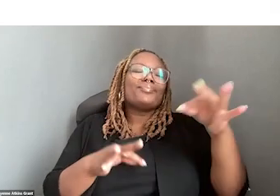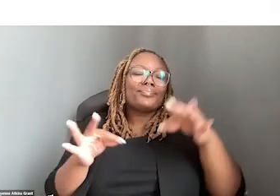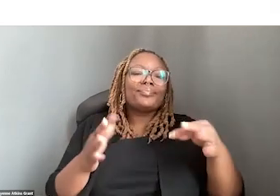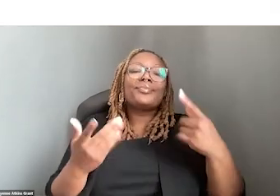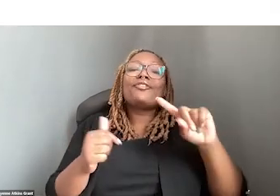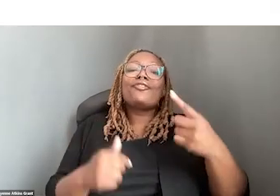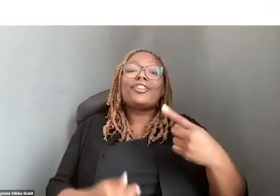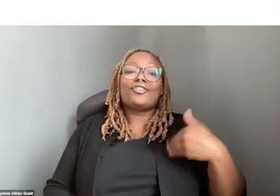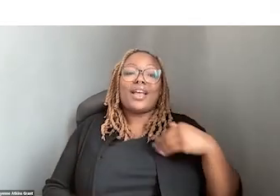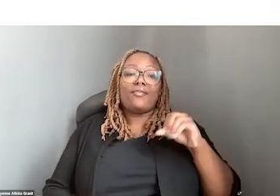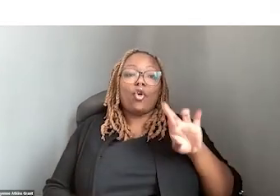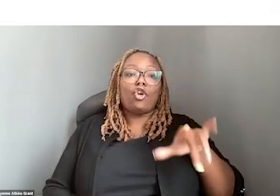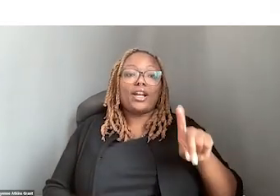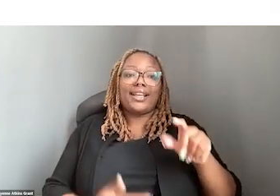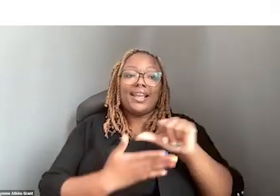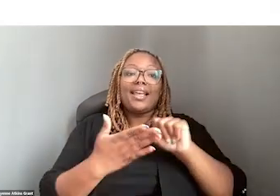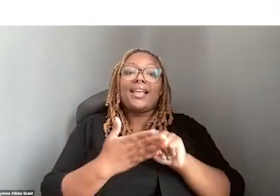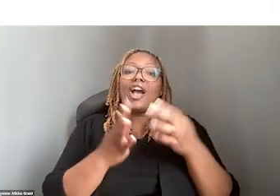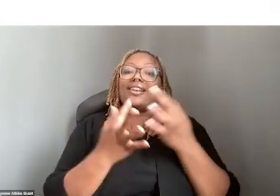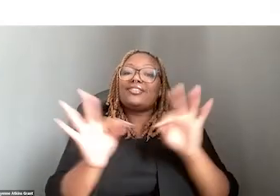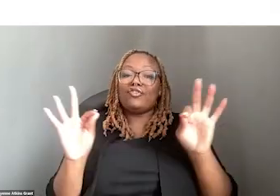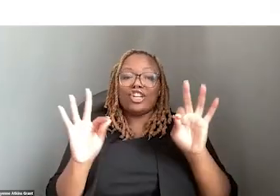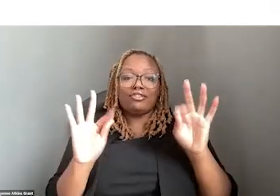and ORCID is a free account you can sign up for.